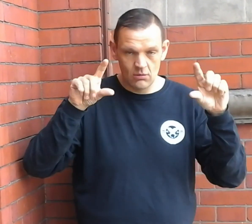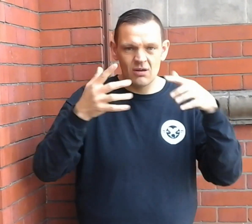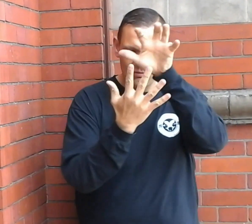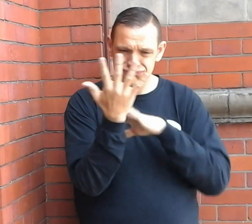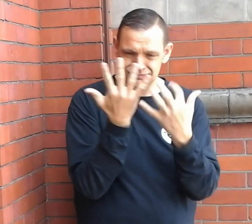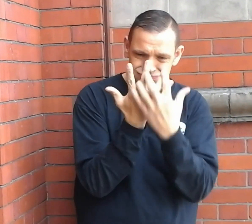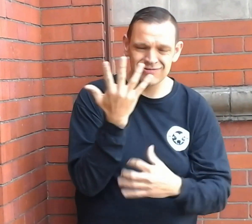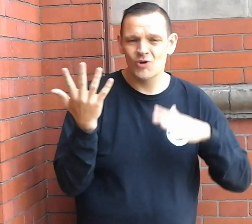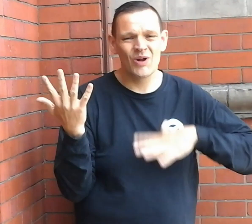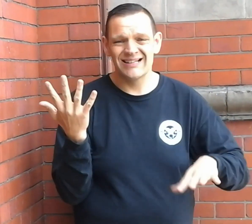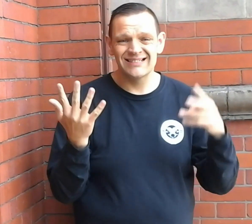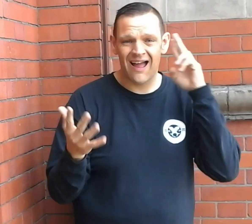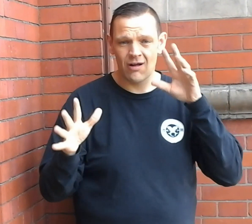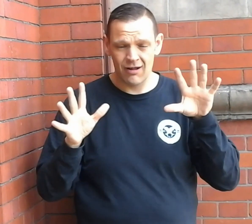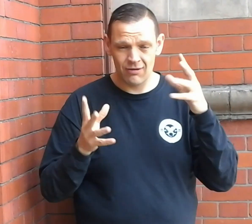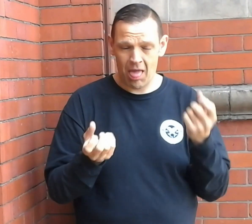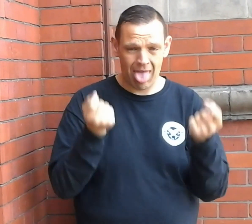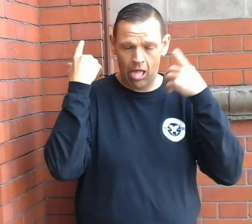And that's it the information needs to be very brief we don't need all that extra